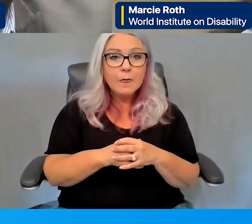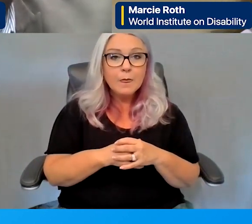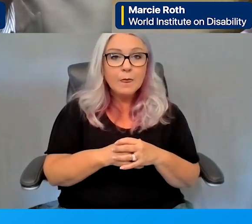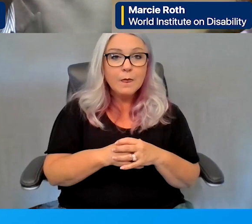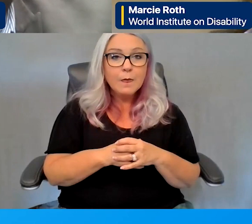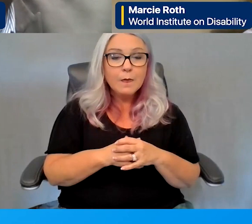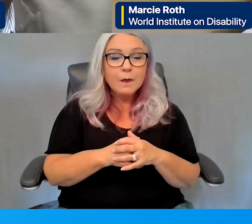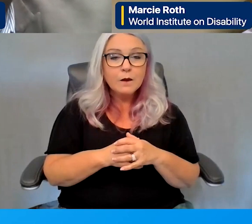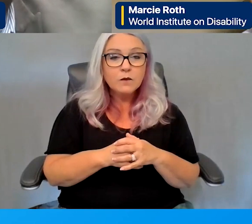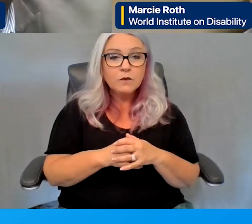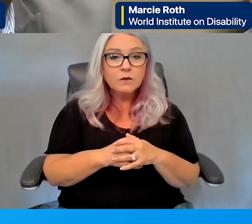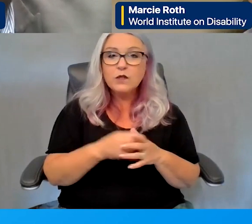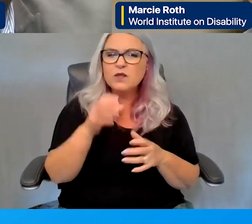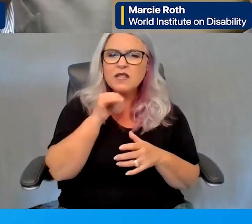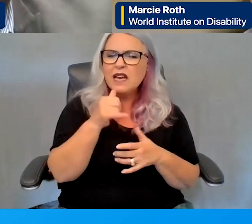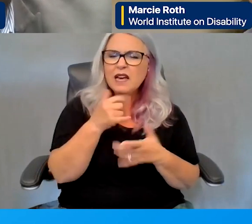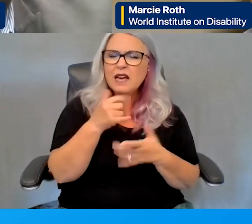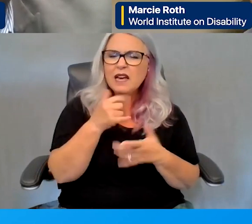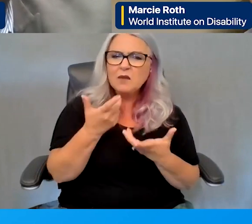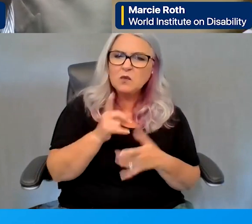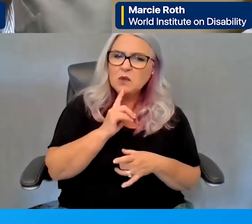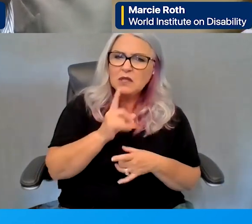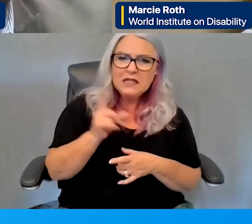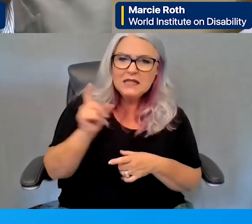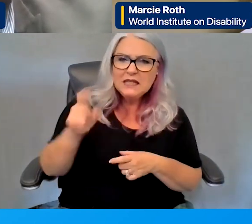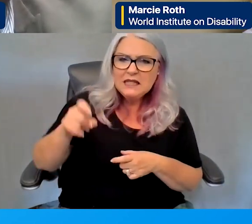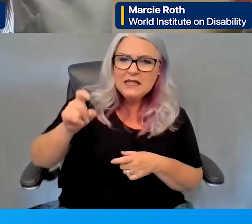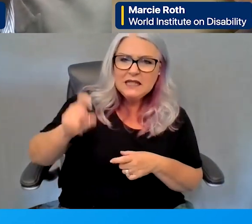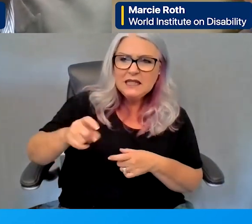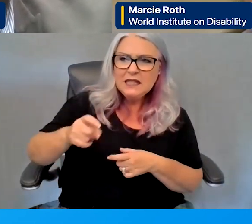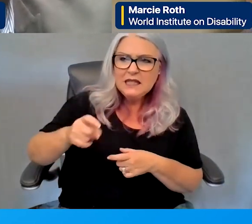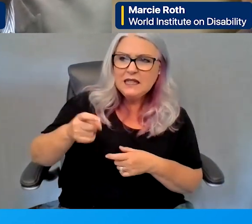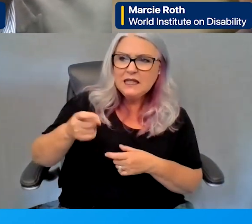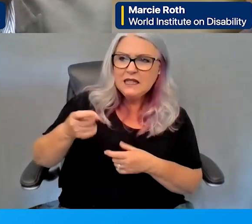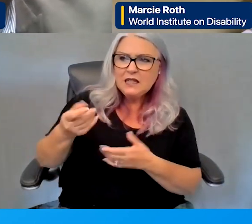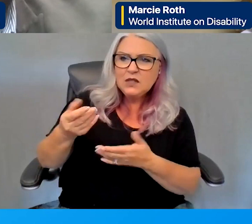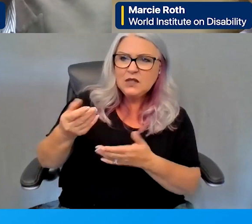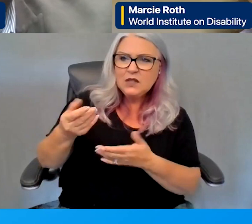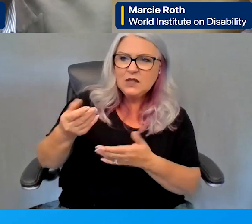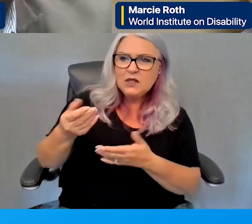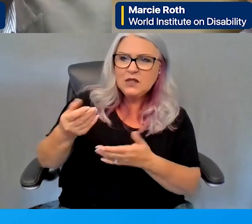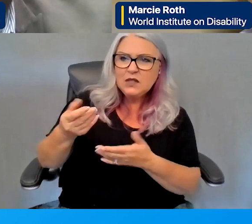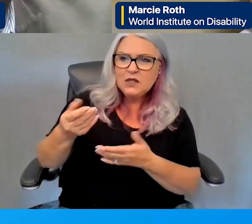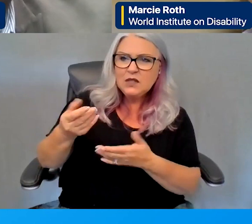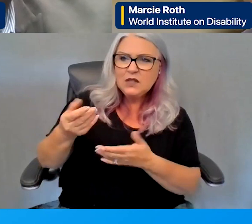for new funds to do this. New funds certainly help. But there